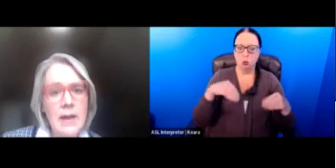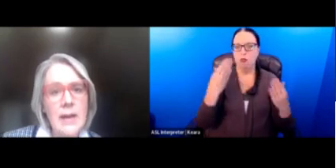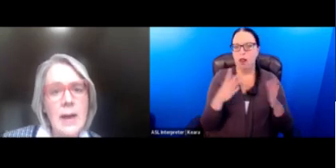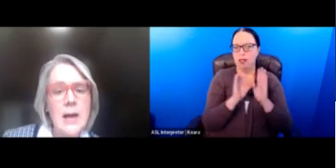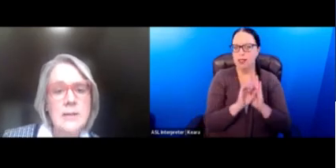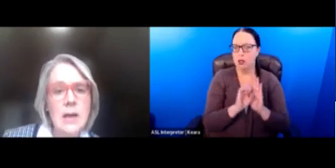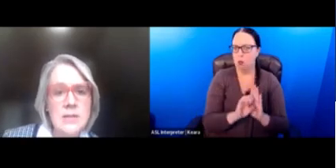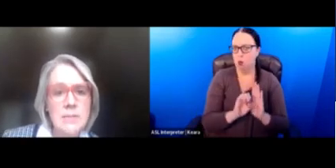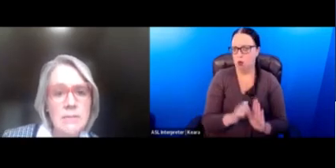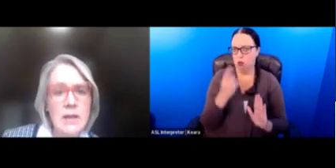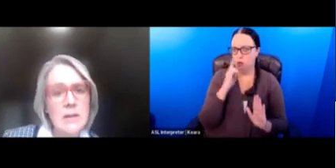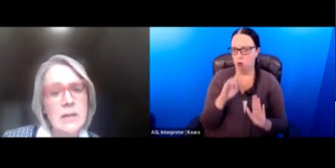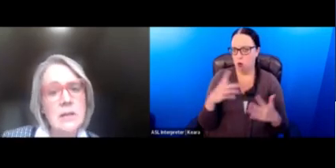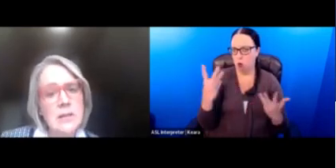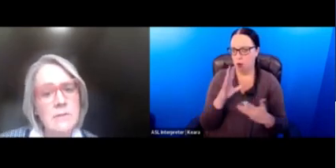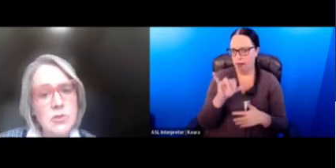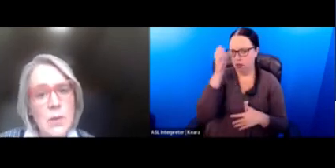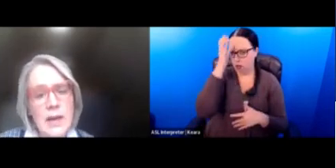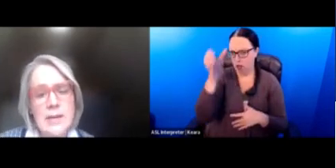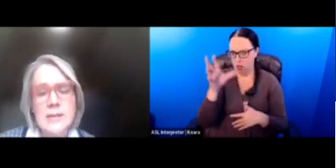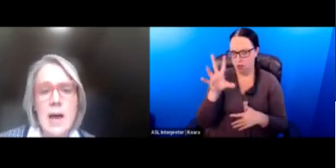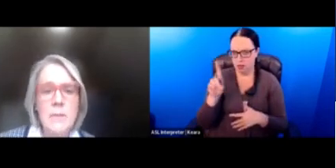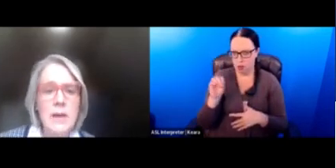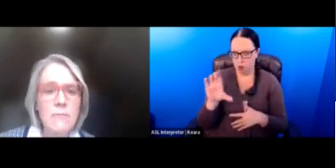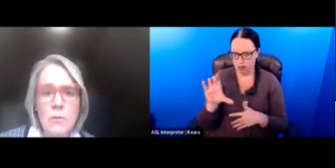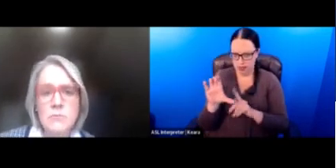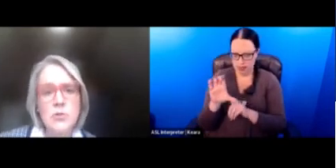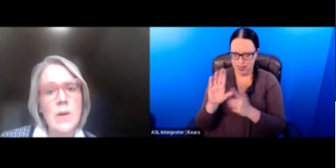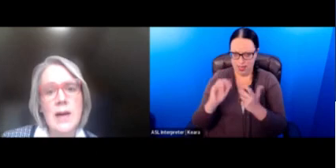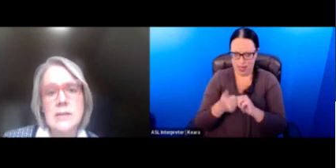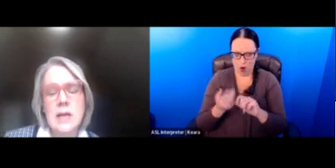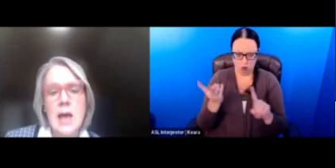implemented. And where we are today, is really just providing